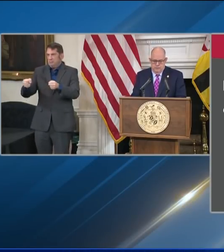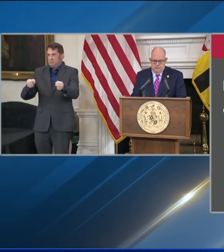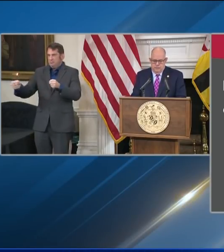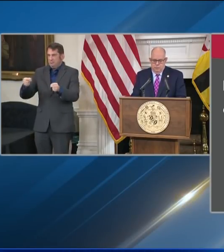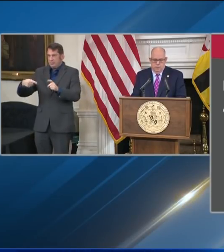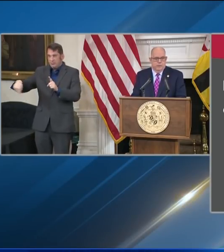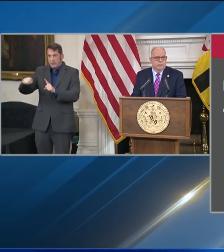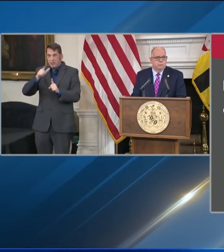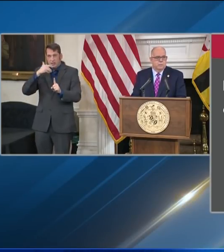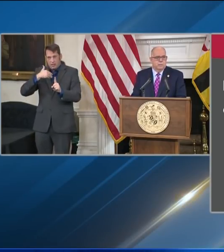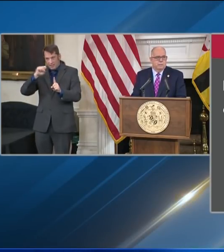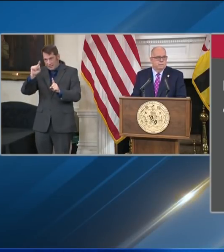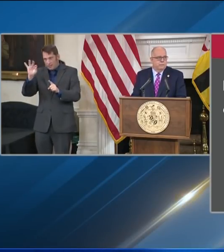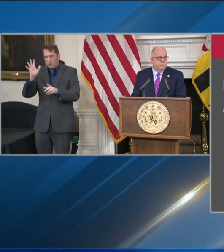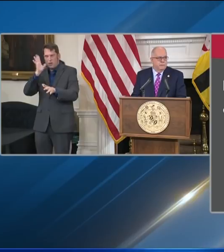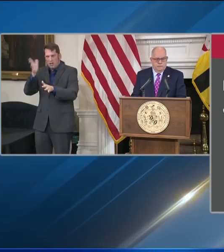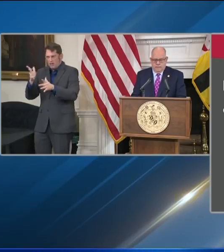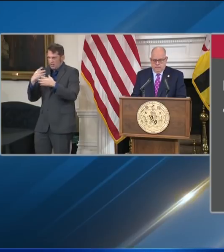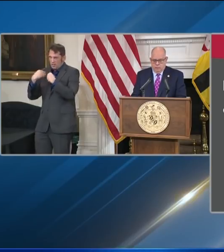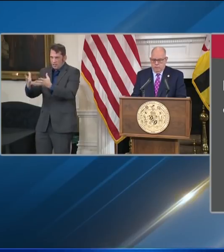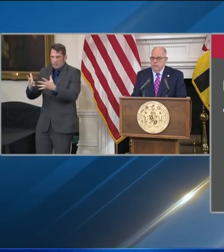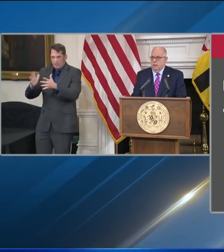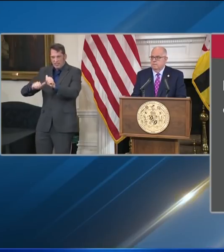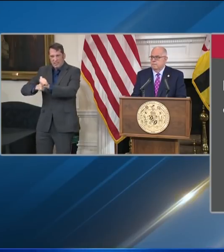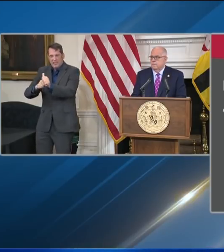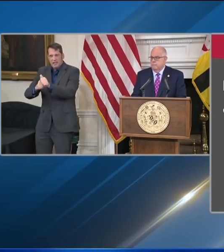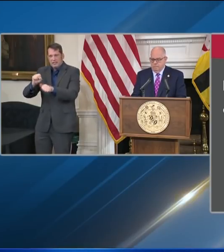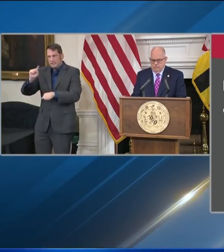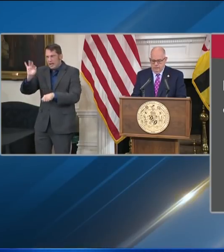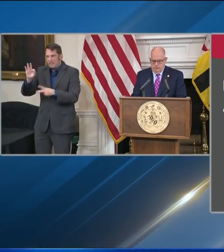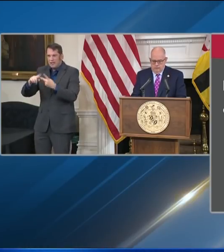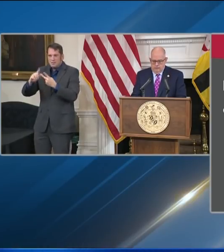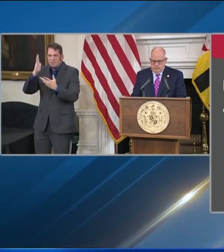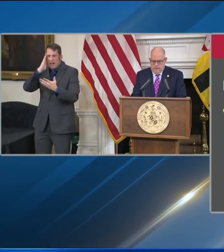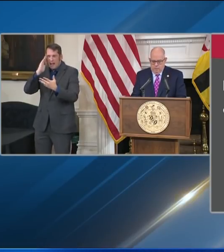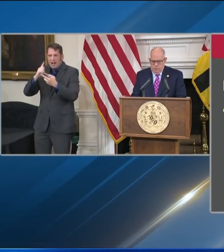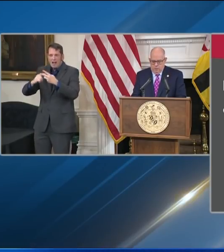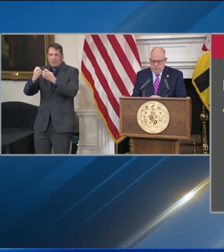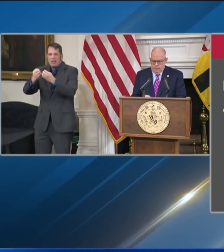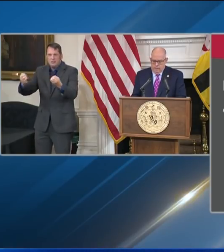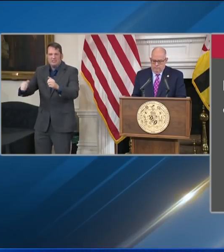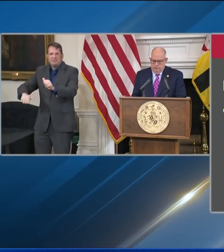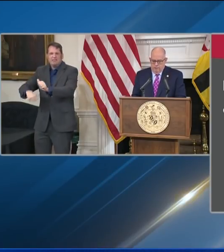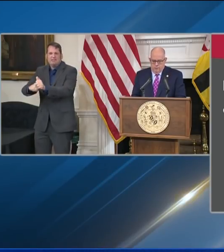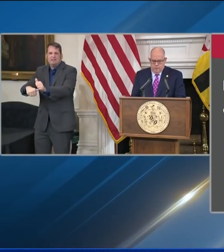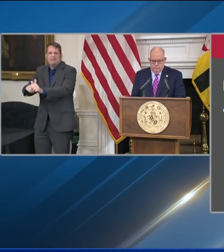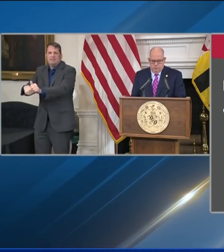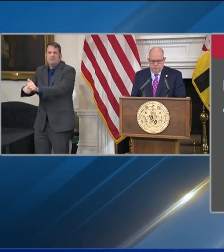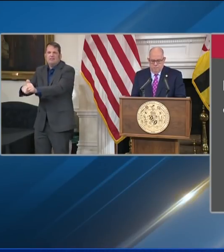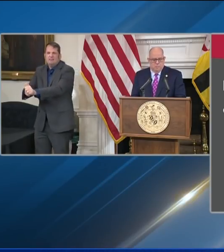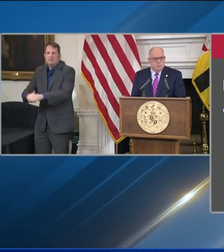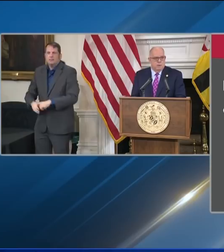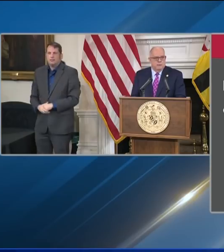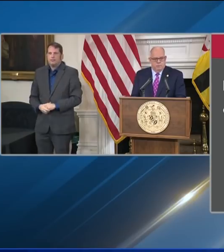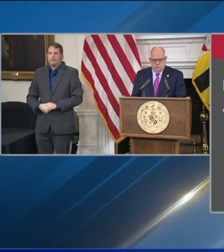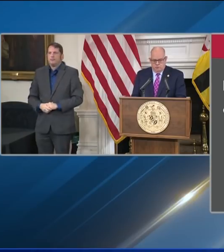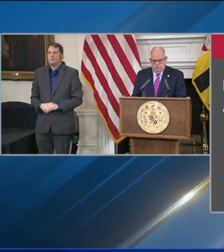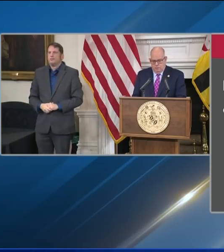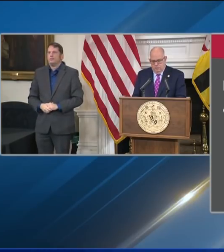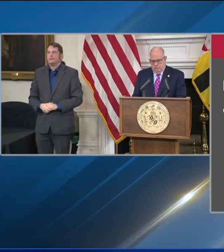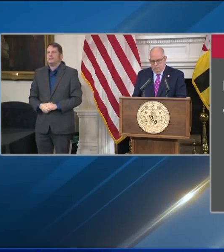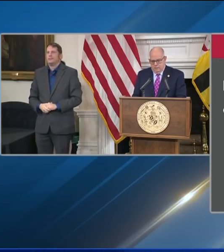AND PLACE PATIENTS IN HOSPITALS WHERE BEDS AND MEDICAL STAFF ARE AVAILABLE AND WHERE THEY CAN RECEIVE ADEQUATE CARE.